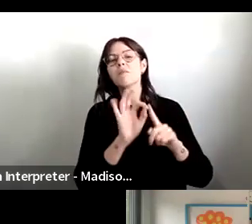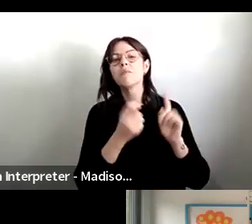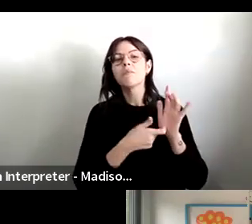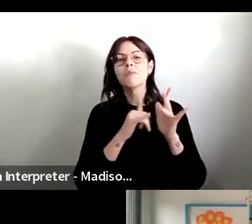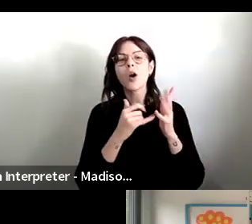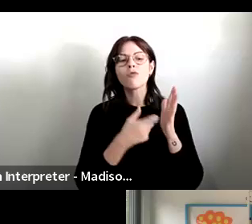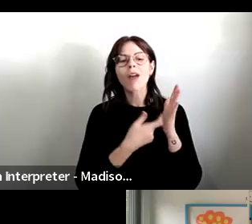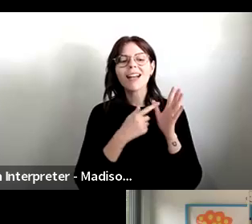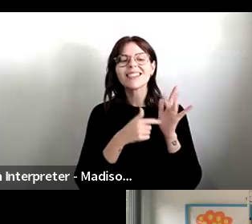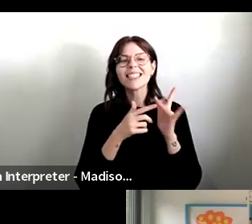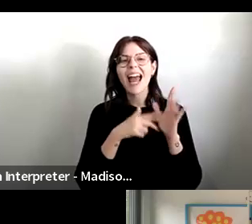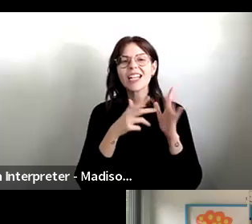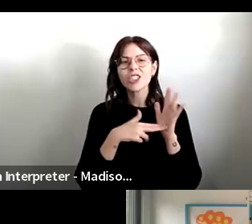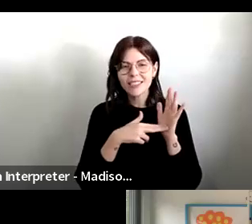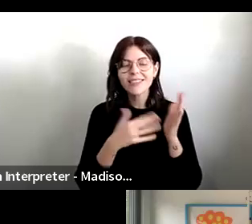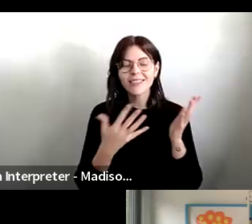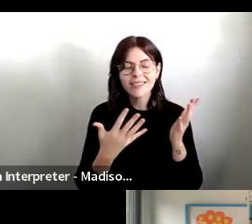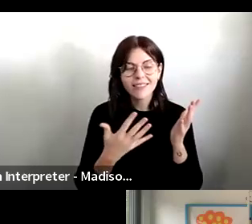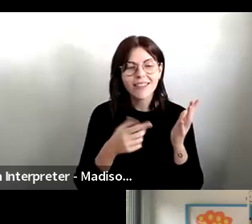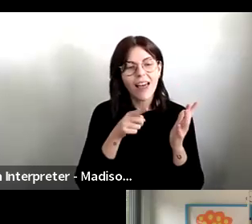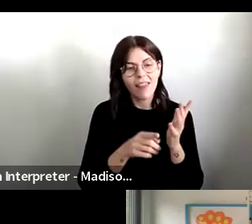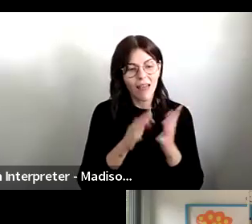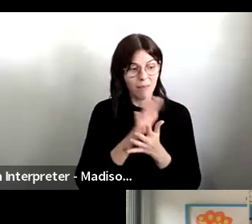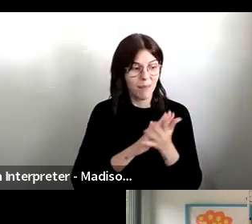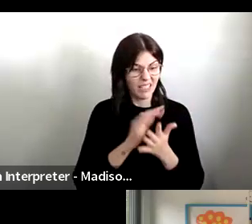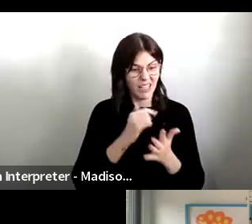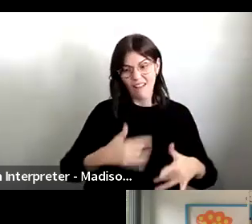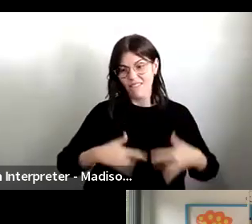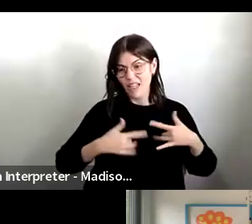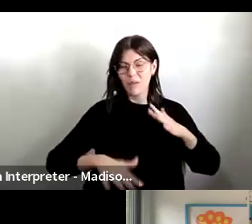of resulting with a sense of overwhelm, the curveball that came my way.